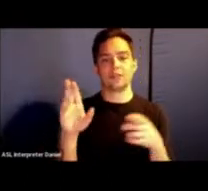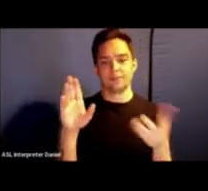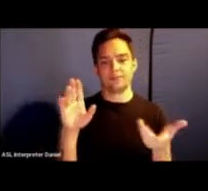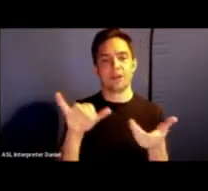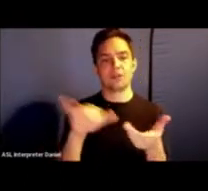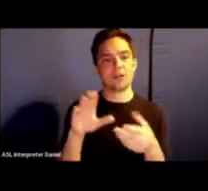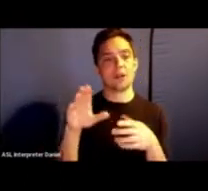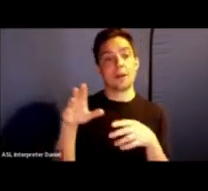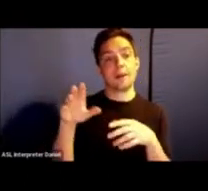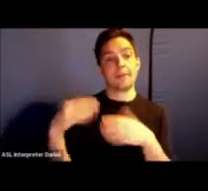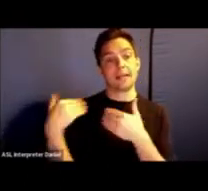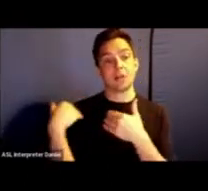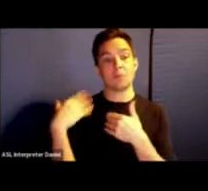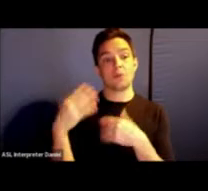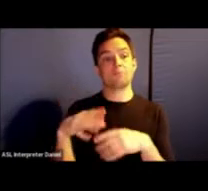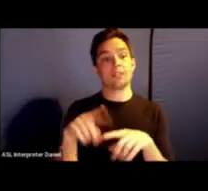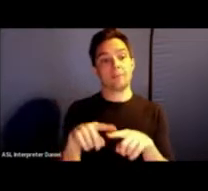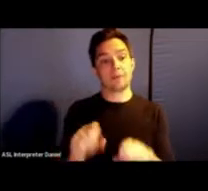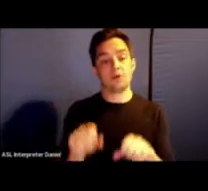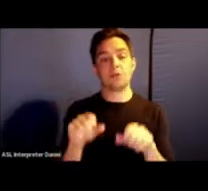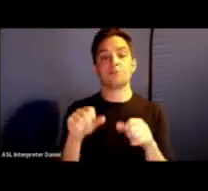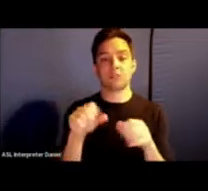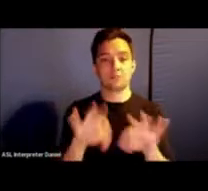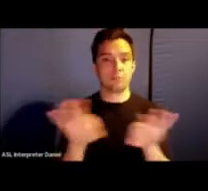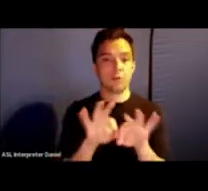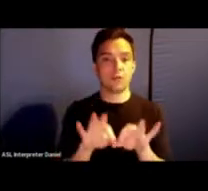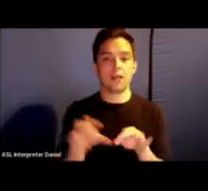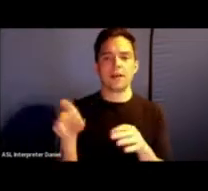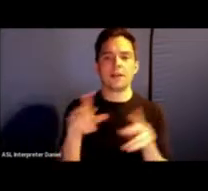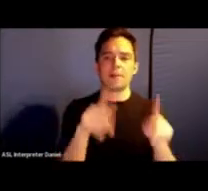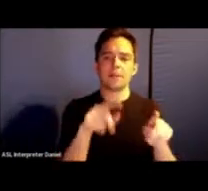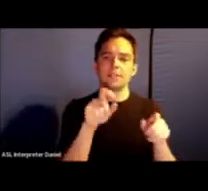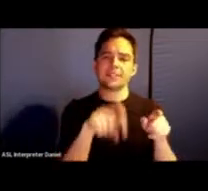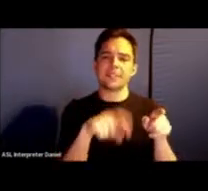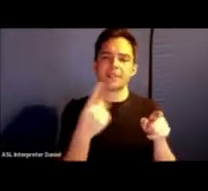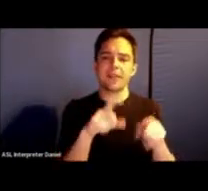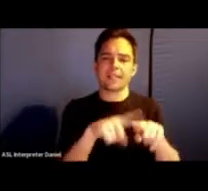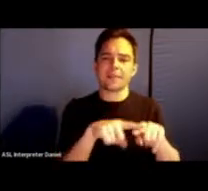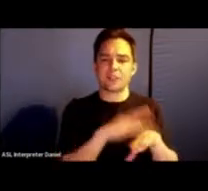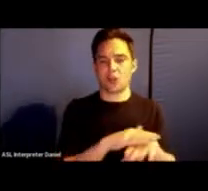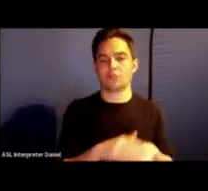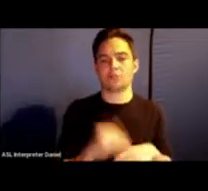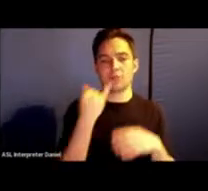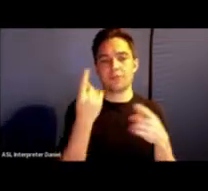important. The participant needs someone they can trust and rely on if the if a person says they're going to do something,